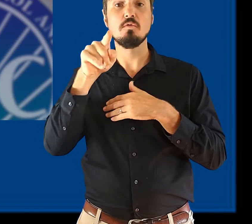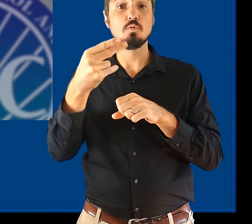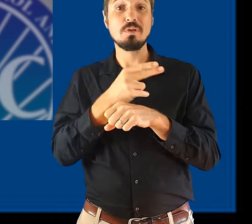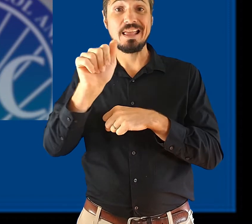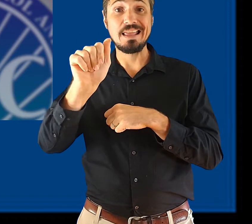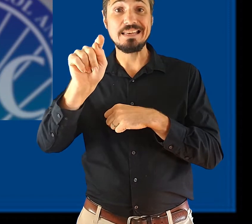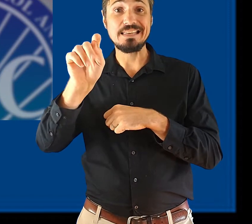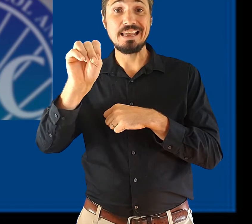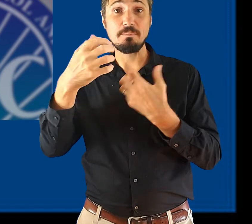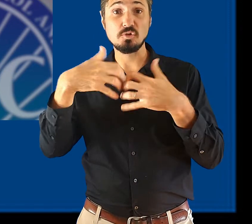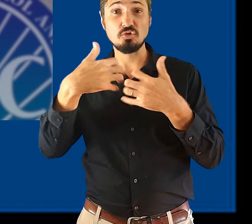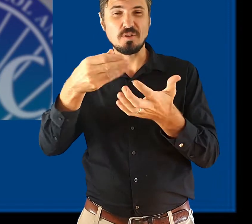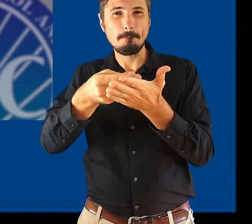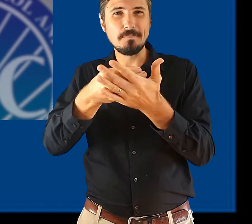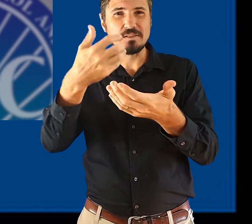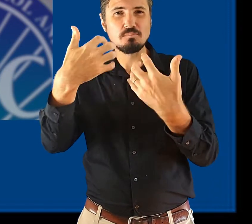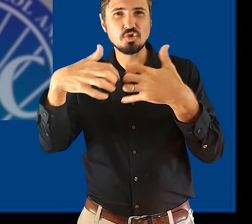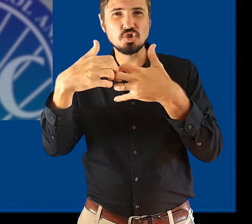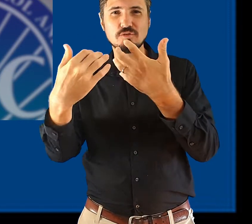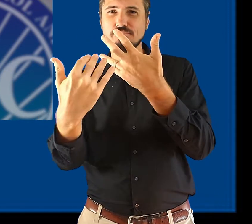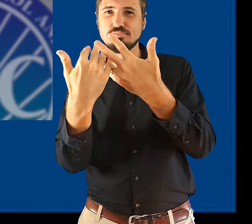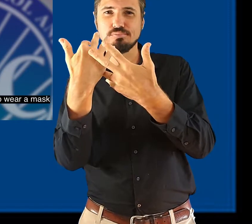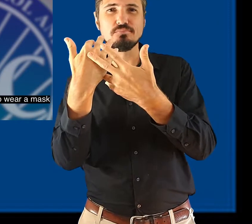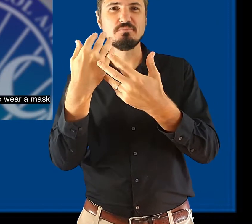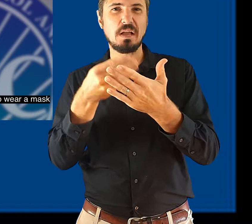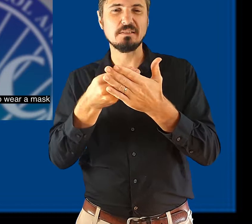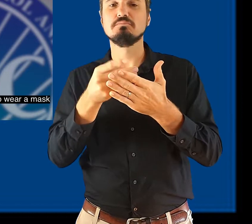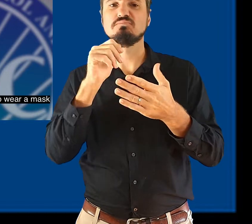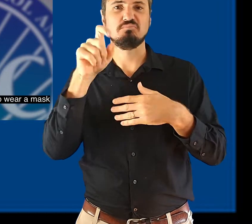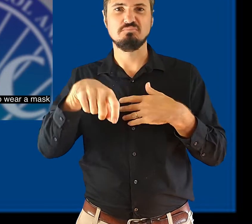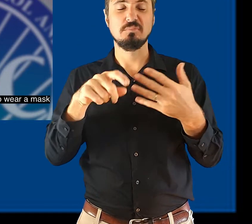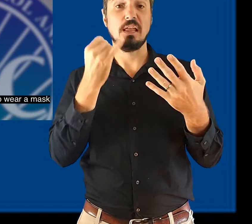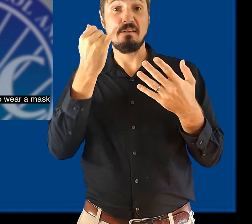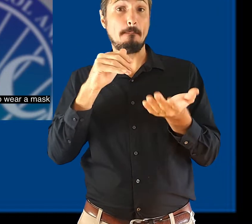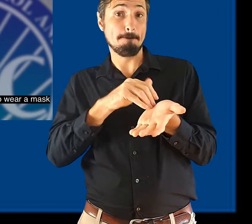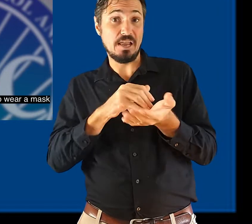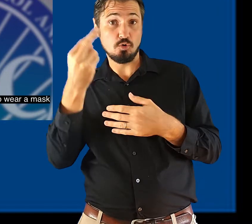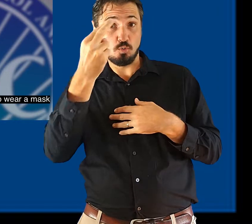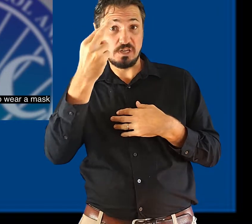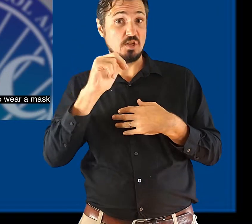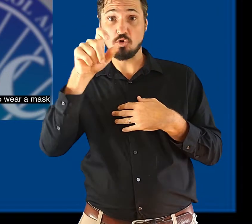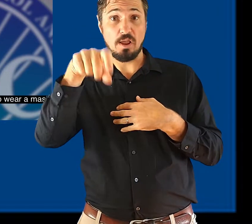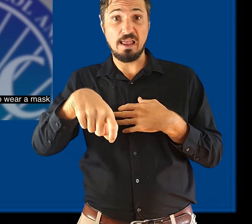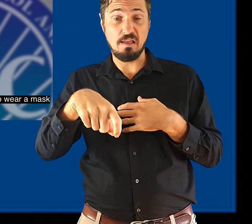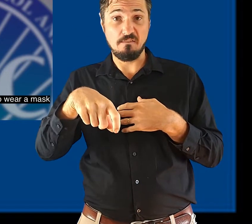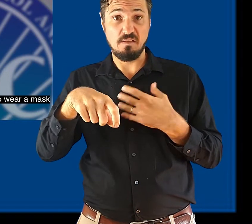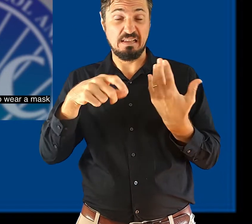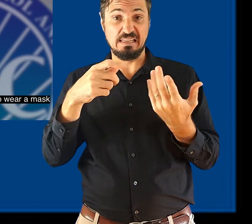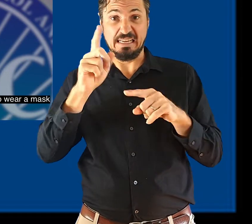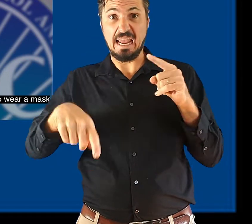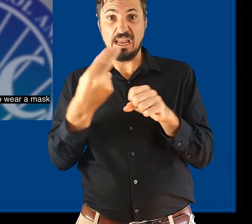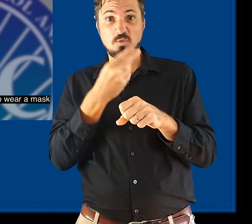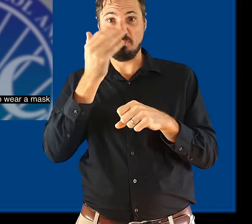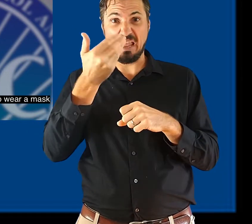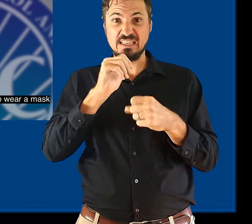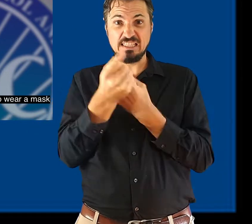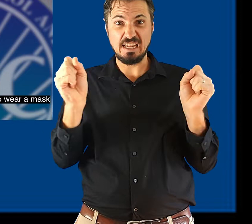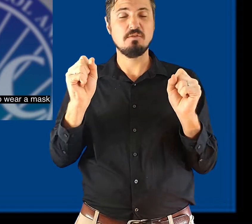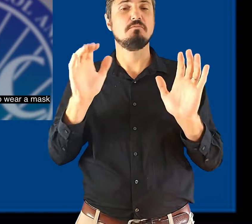With the exception of these activities, everyone over the age of 5 will be required to wear a mask or cloth covering while outside of your home or property.